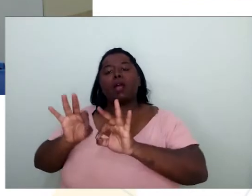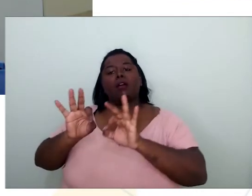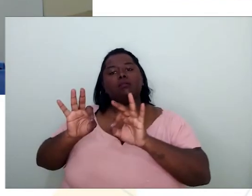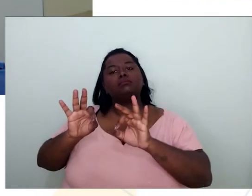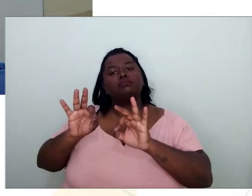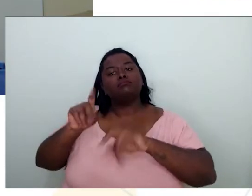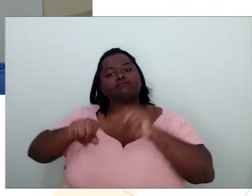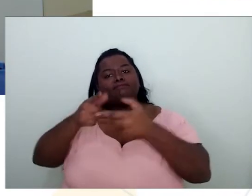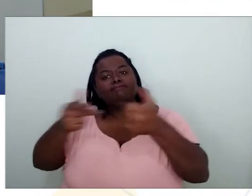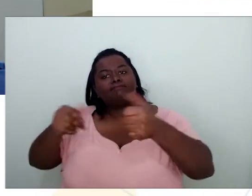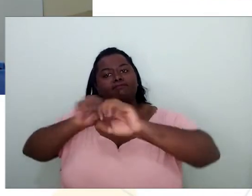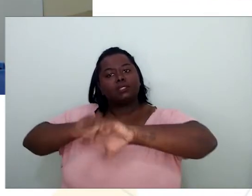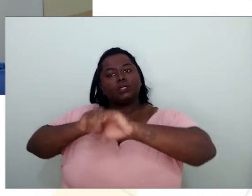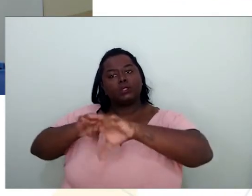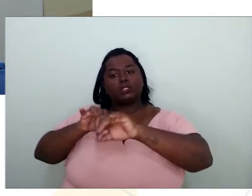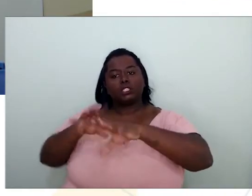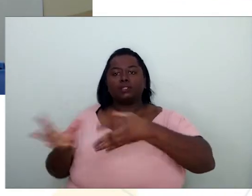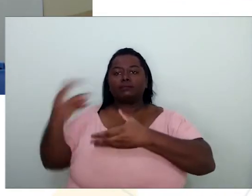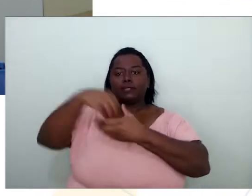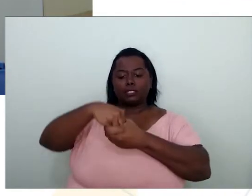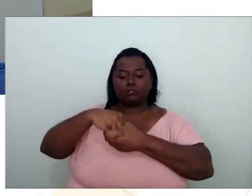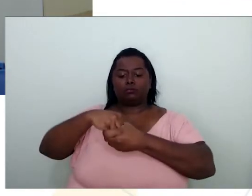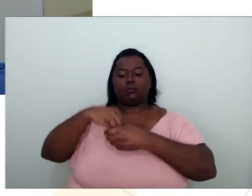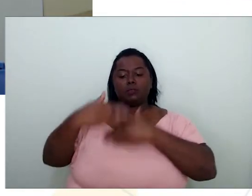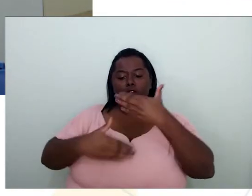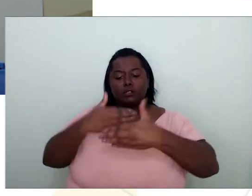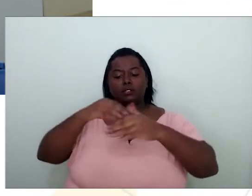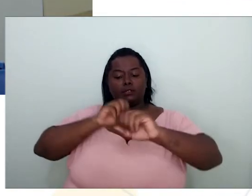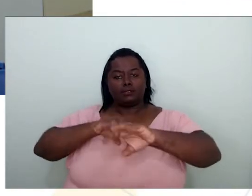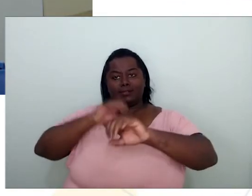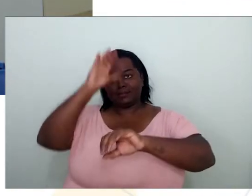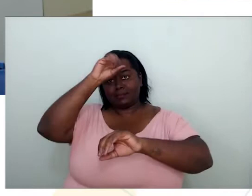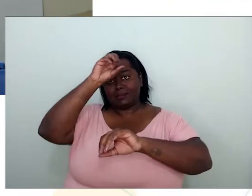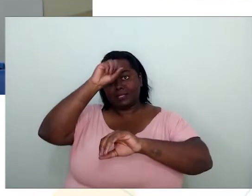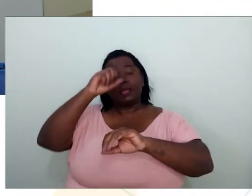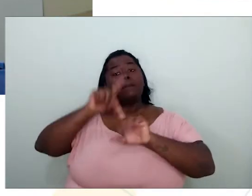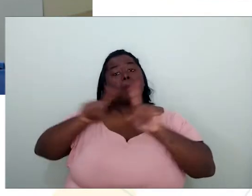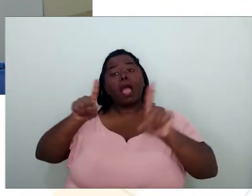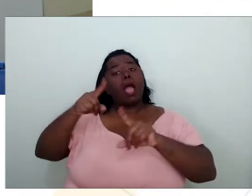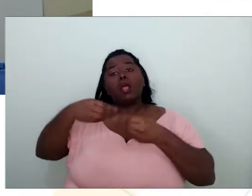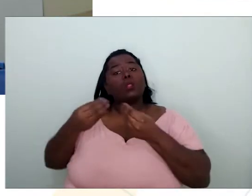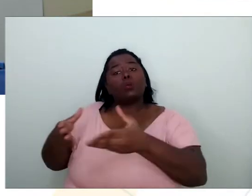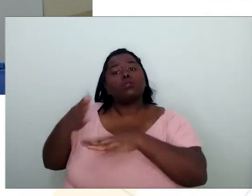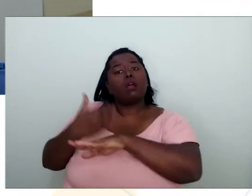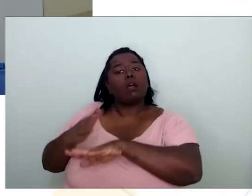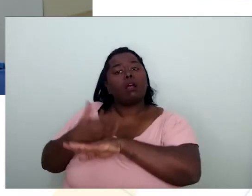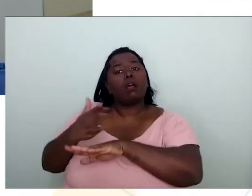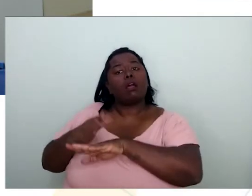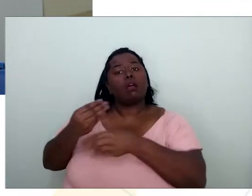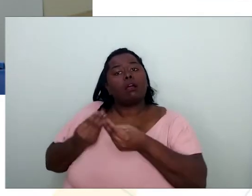actually giving them the training that they need in order to integrate open